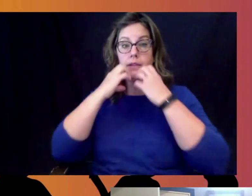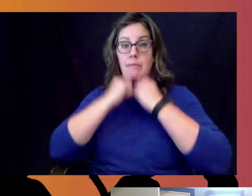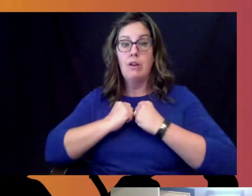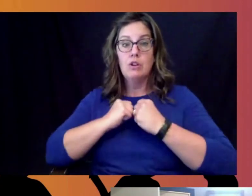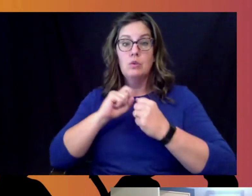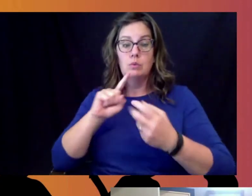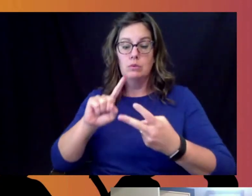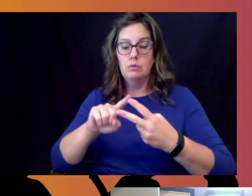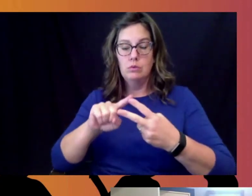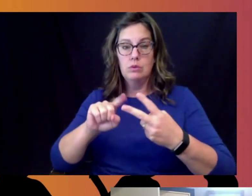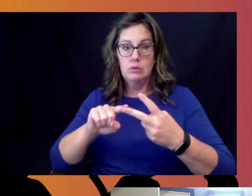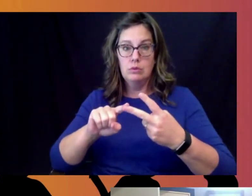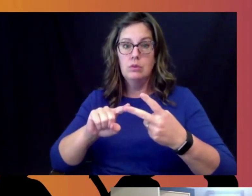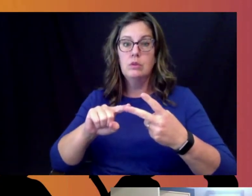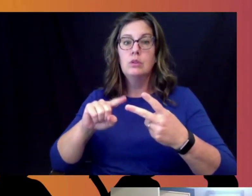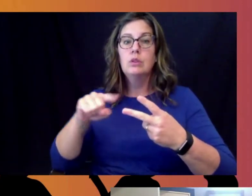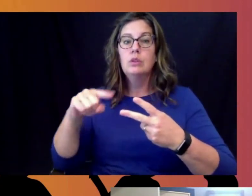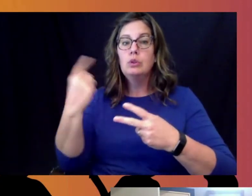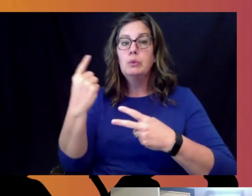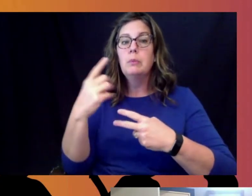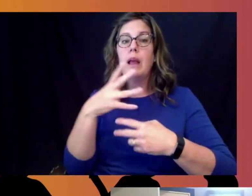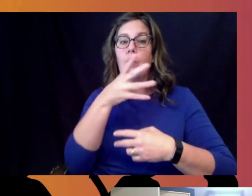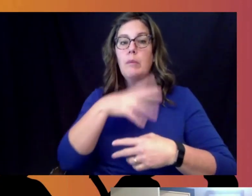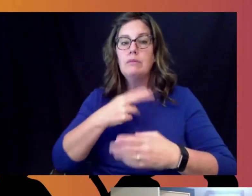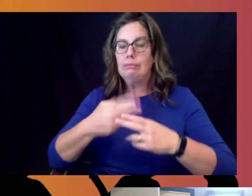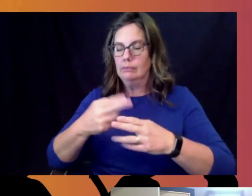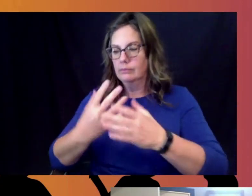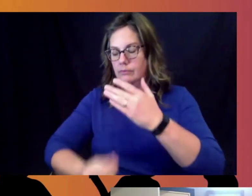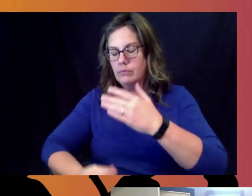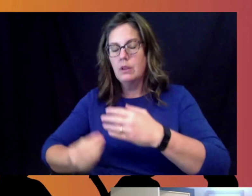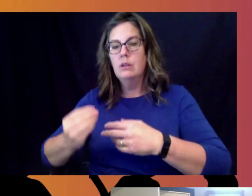queer and we always want to give honor to the founders and the work that they've done